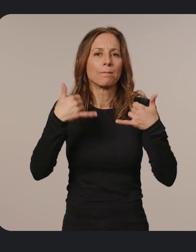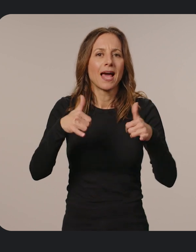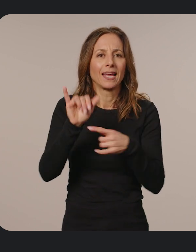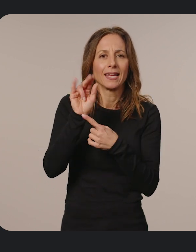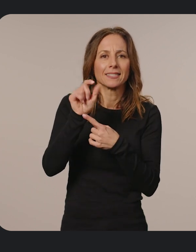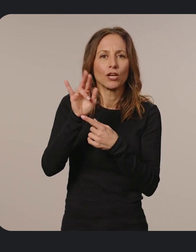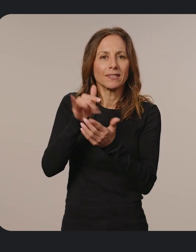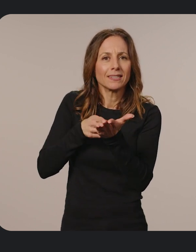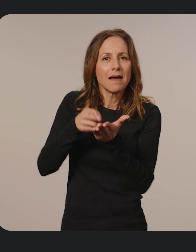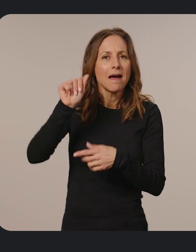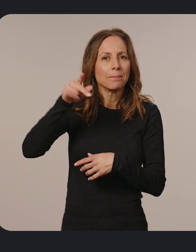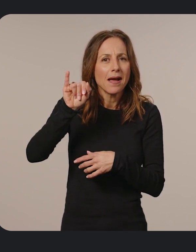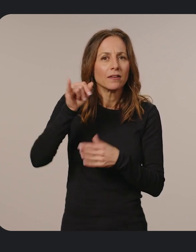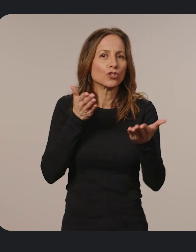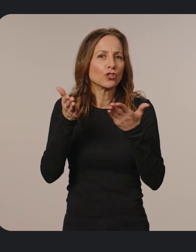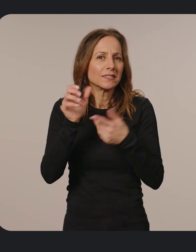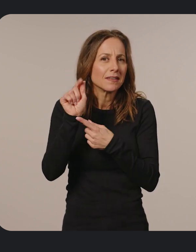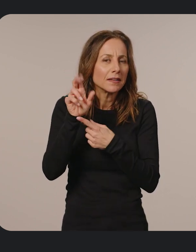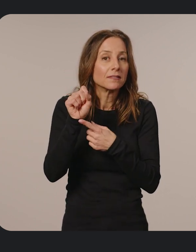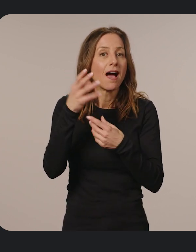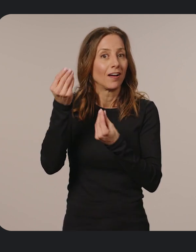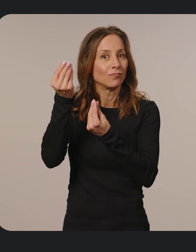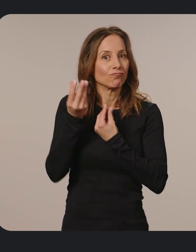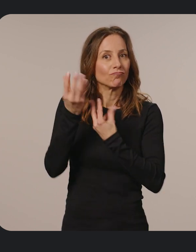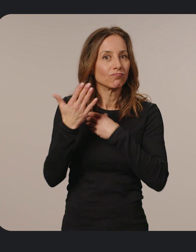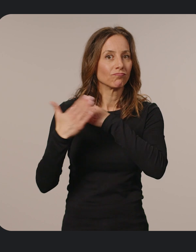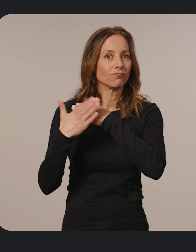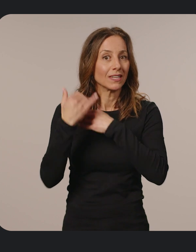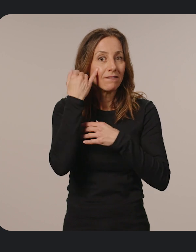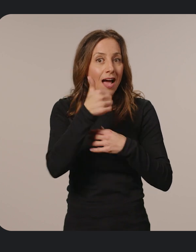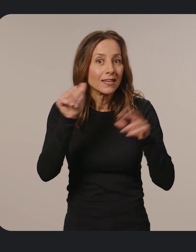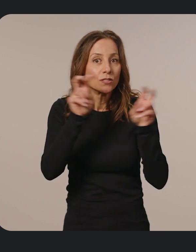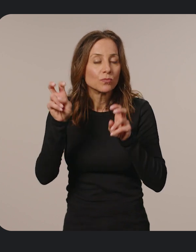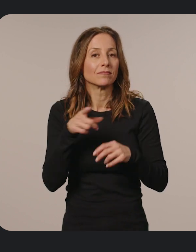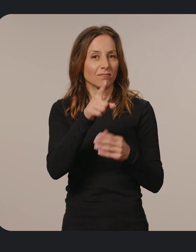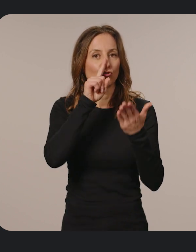where you can monitor Play Integrity API service status and be notified of any issues.